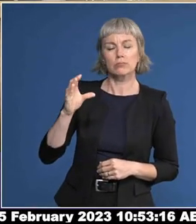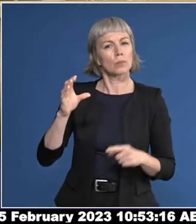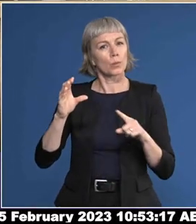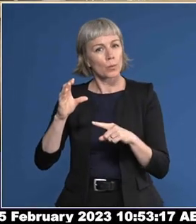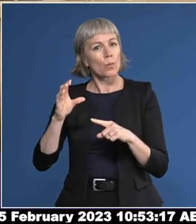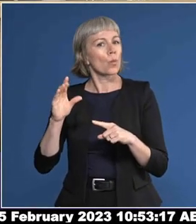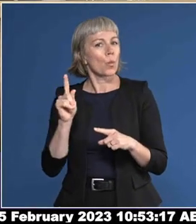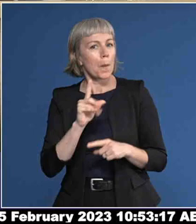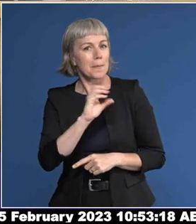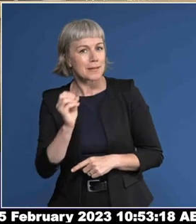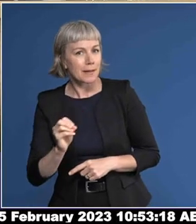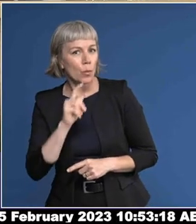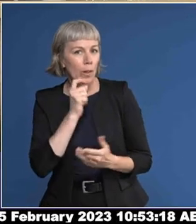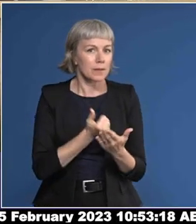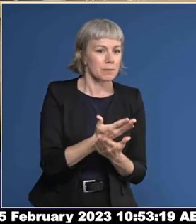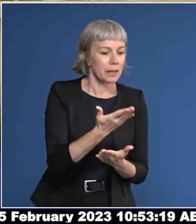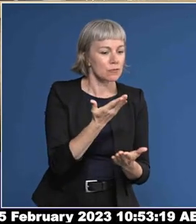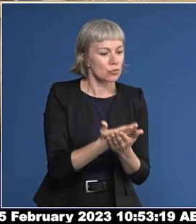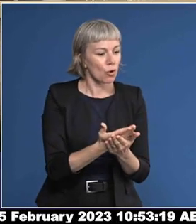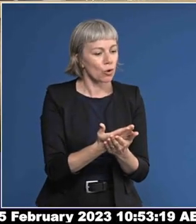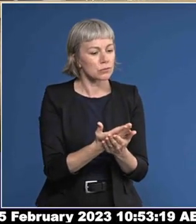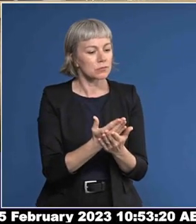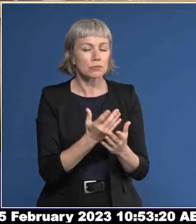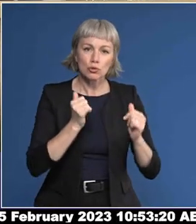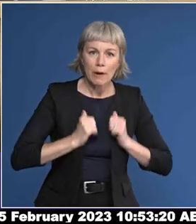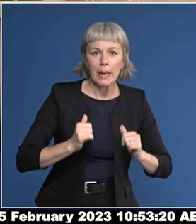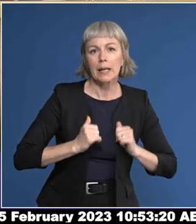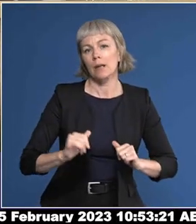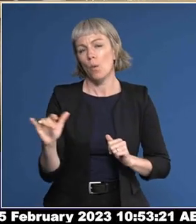recognition program so that you are encouraging, you know, particular awards and